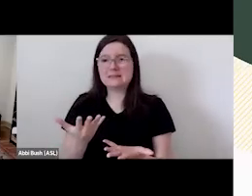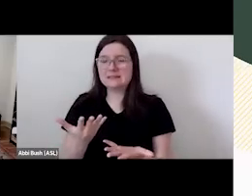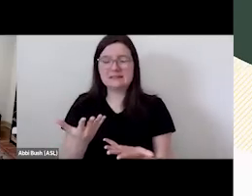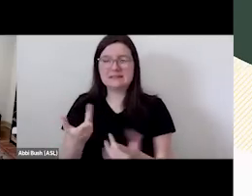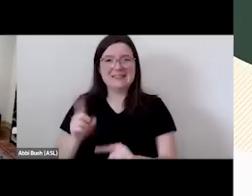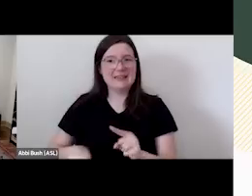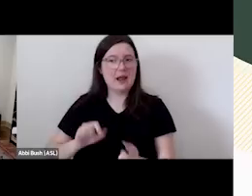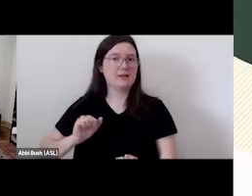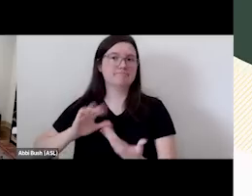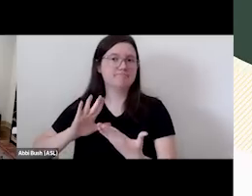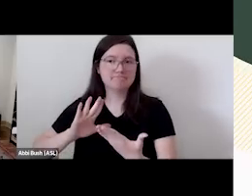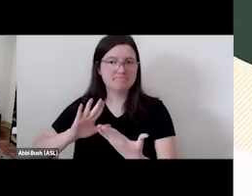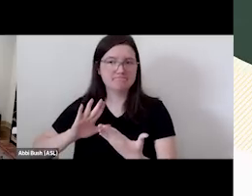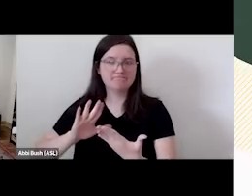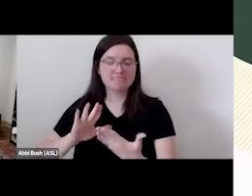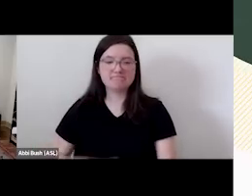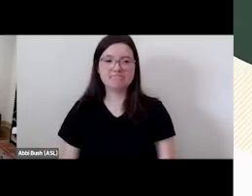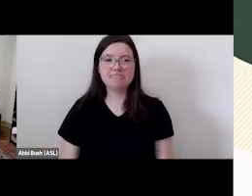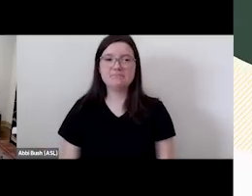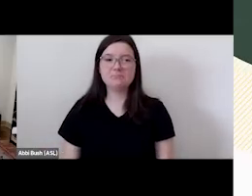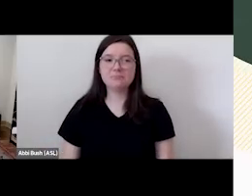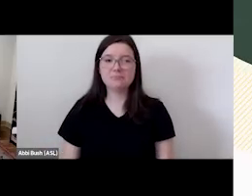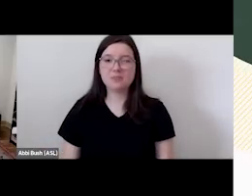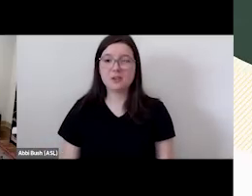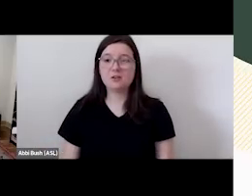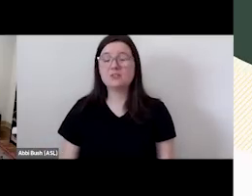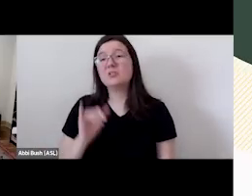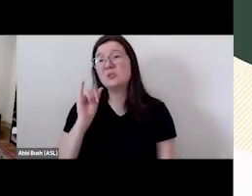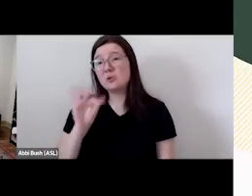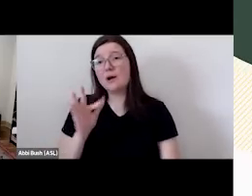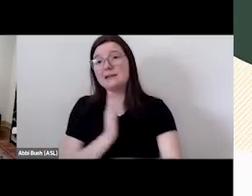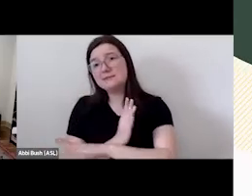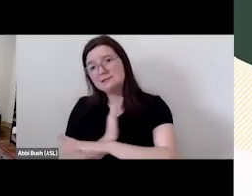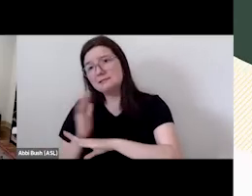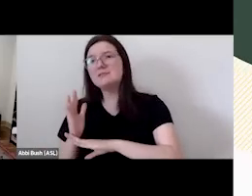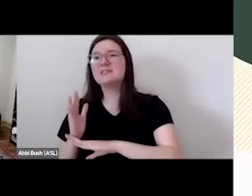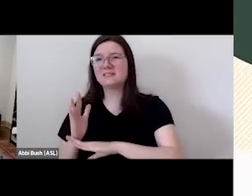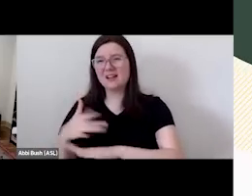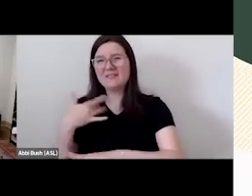And so if you're on this end of the spectrum, I would think that you have more insight into the problem